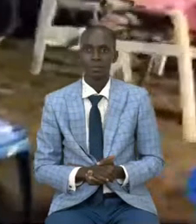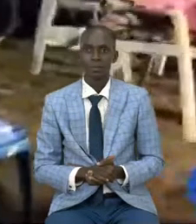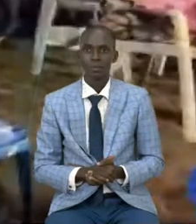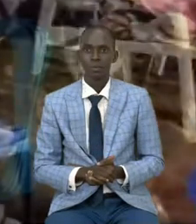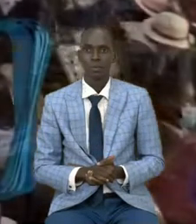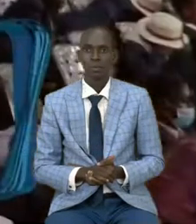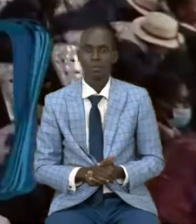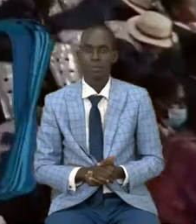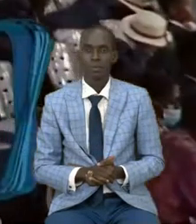move to another section